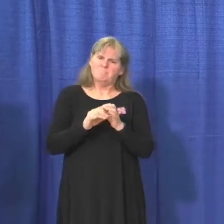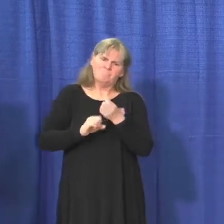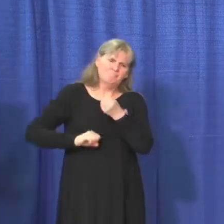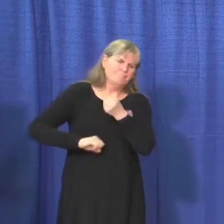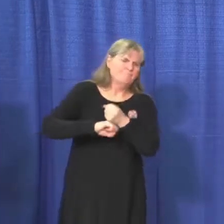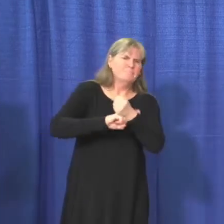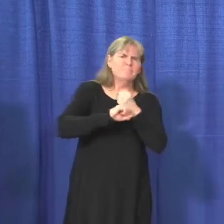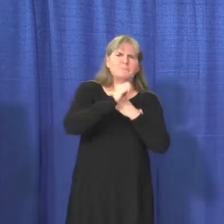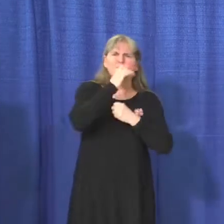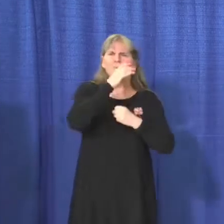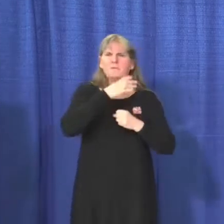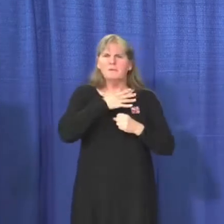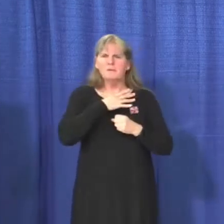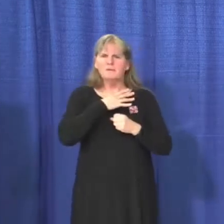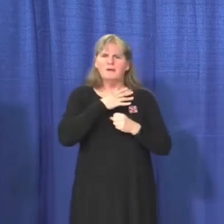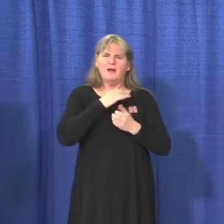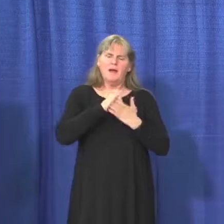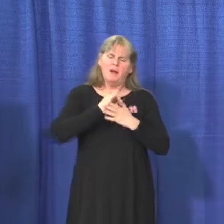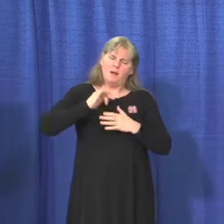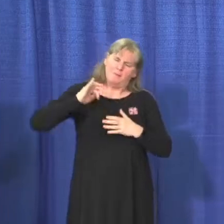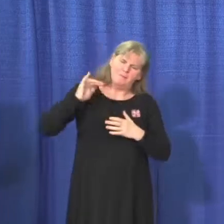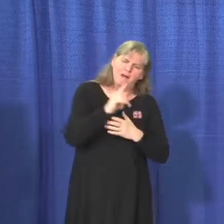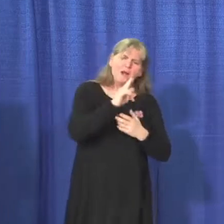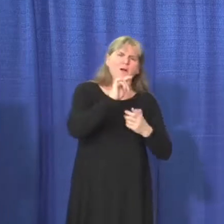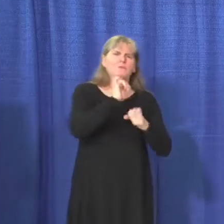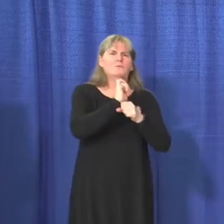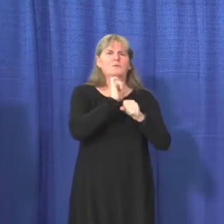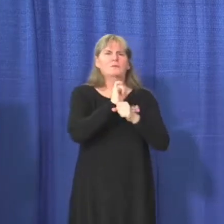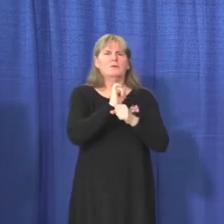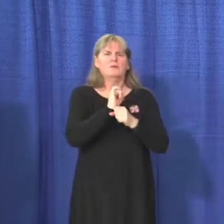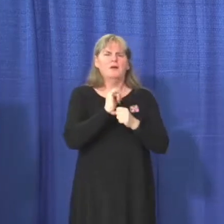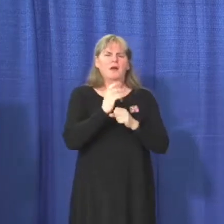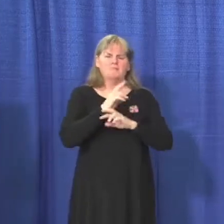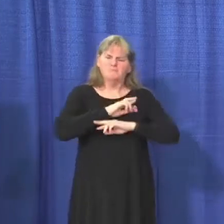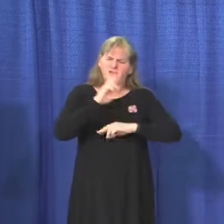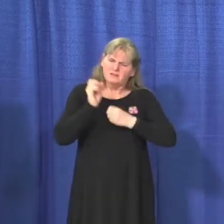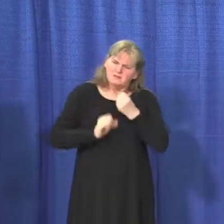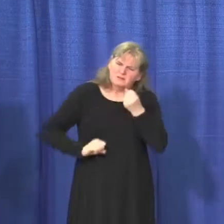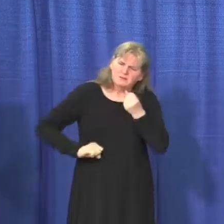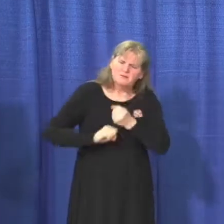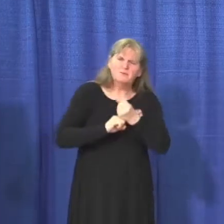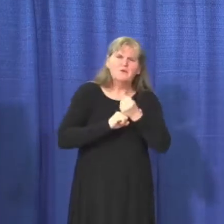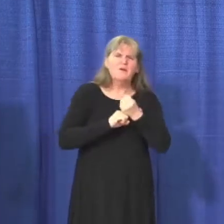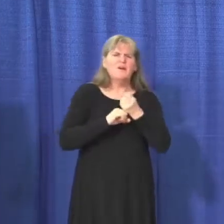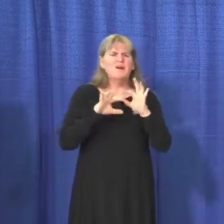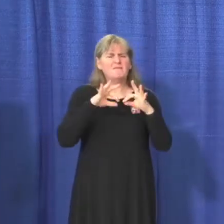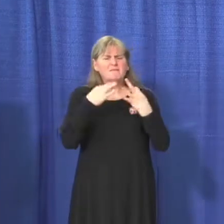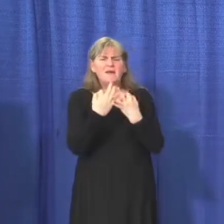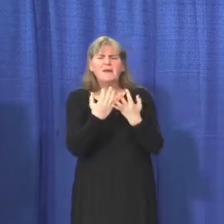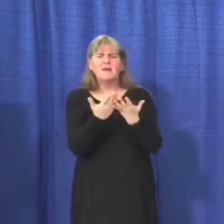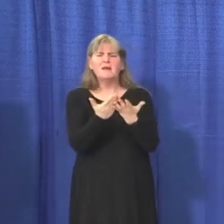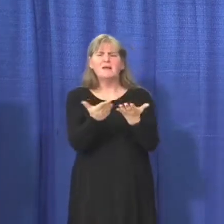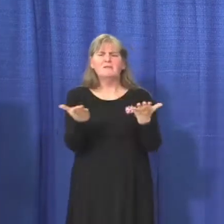workforce and to support young families and to support everyone here.